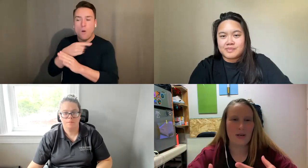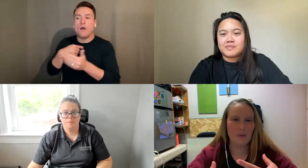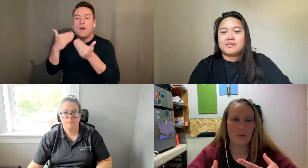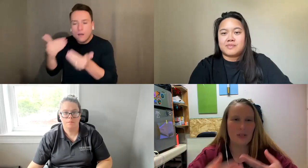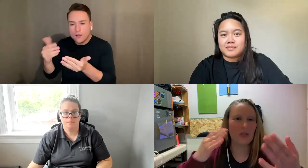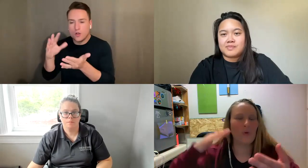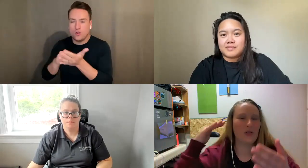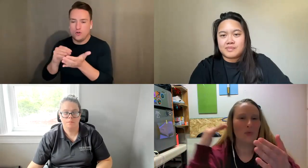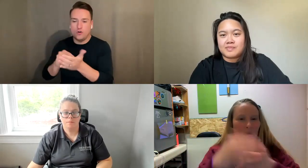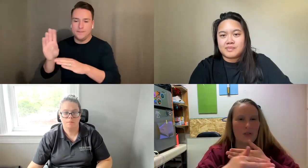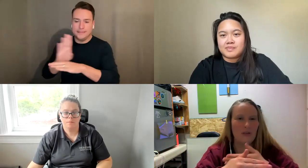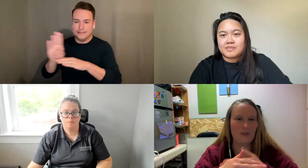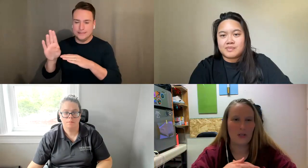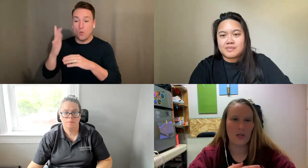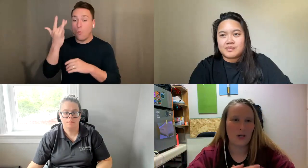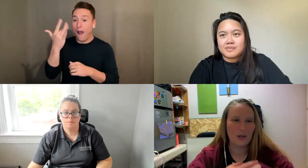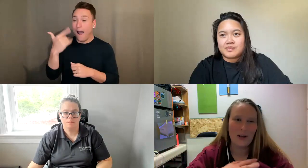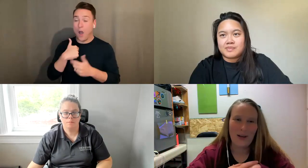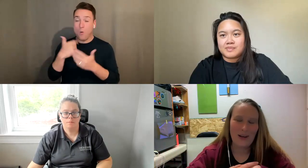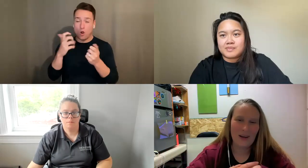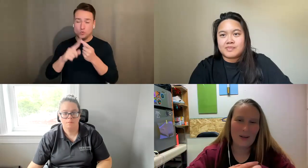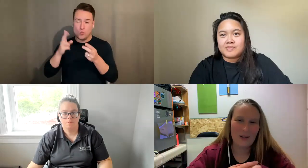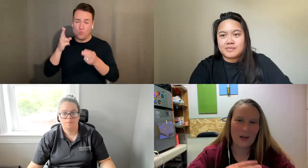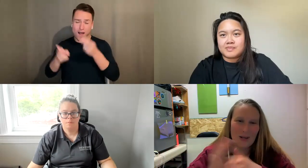and because I just wanted to rush to the finish line.